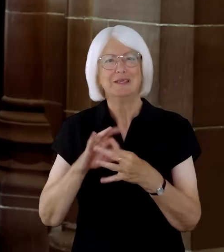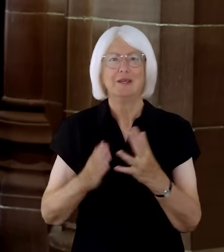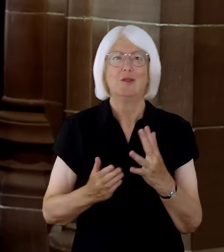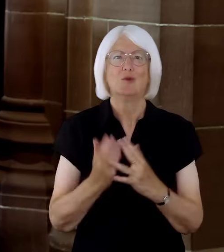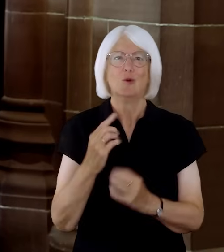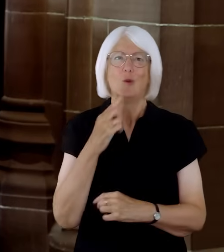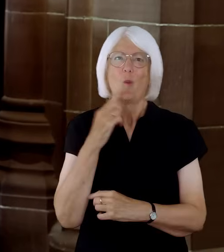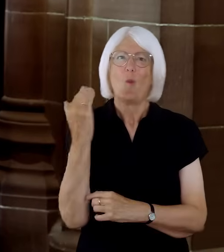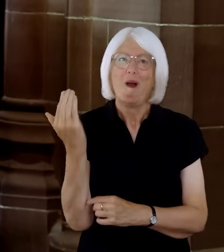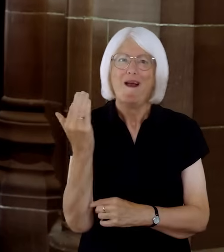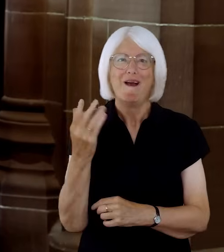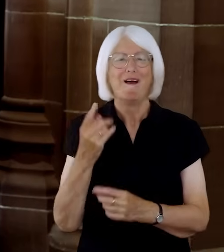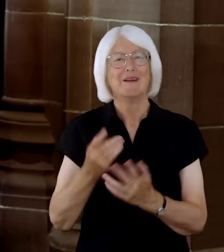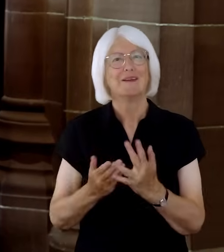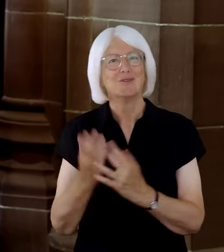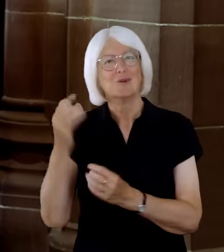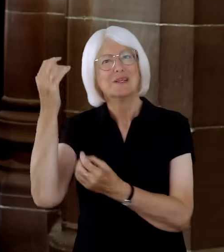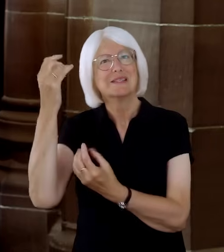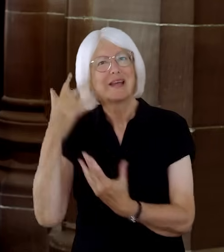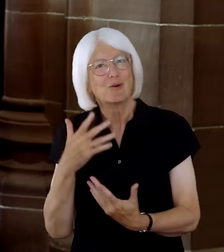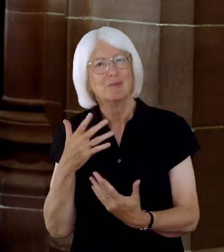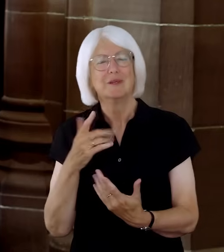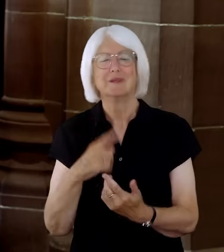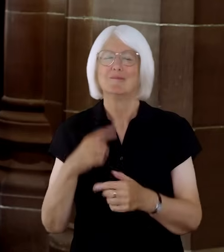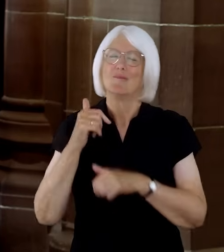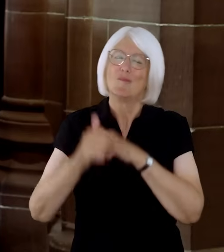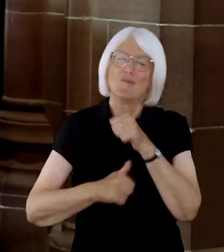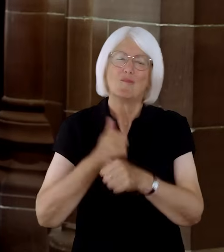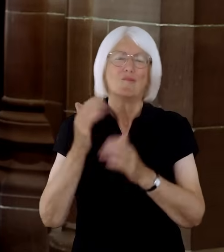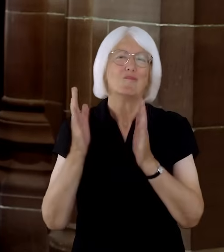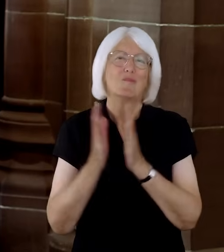in prayer and praise, and in loving service to our neighbours.